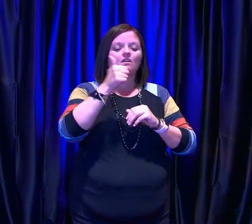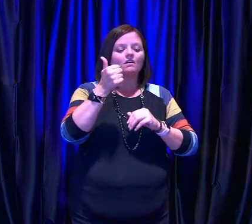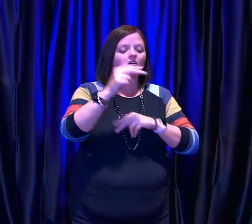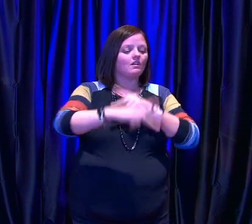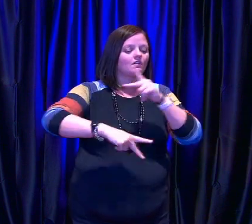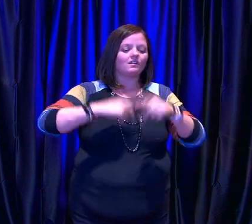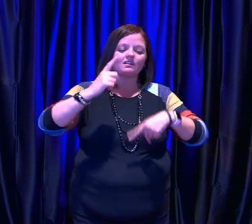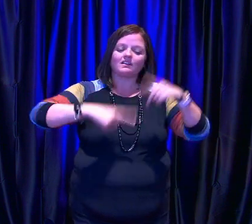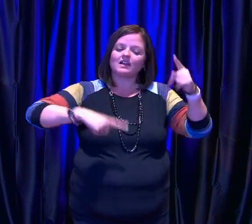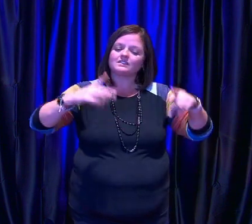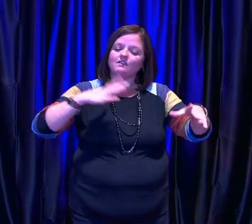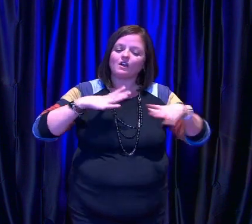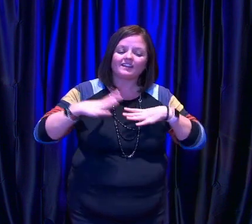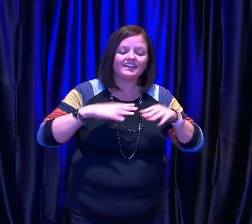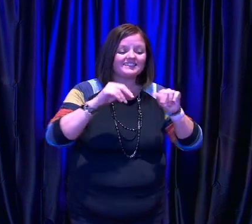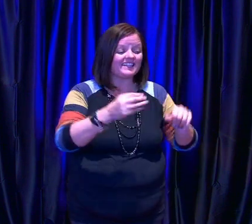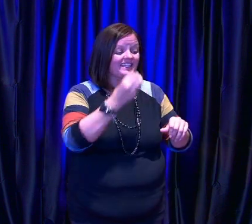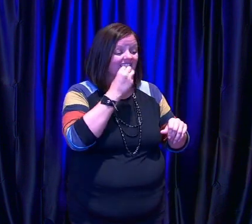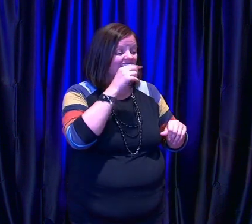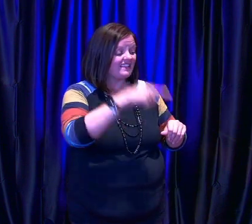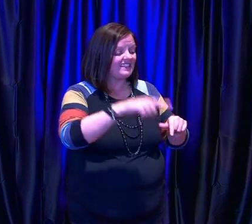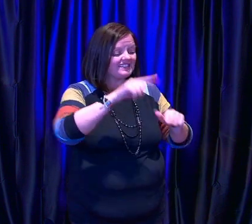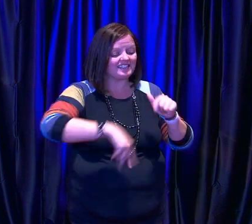they didn't eat this and there was just all these things